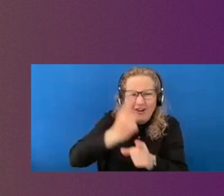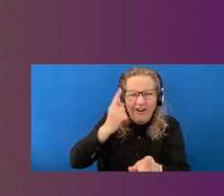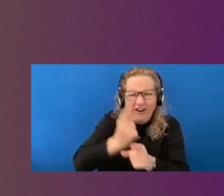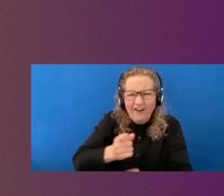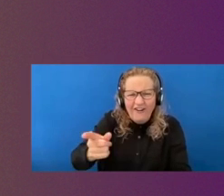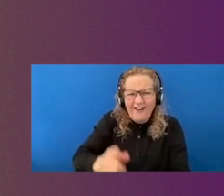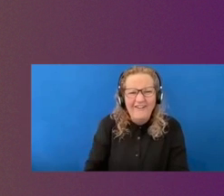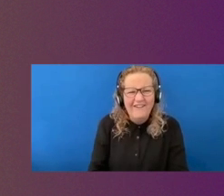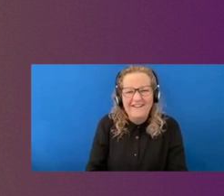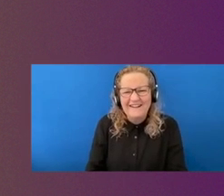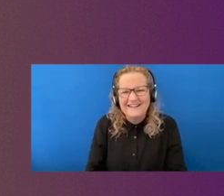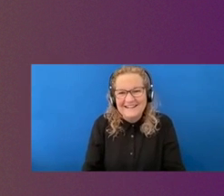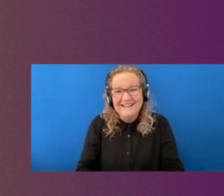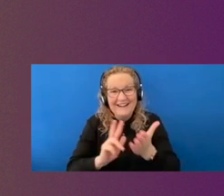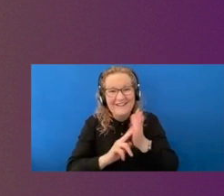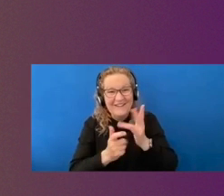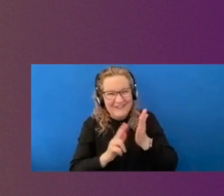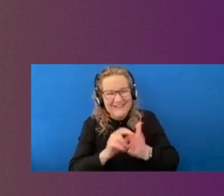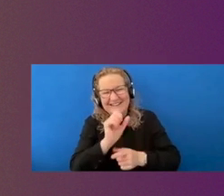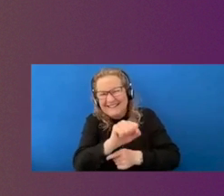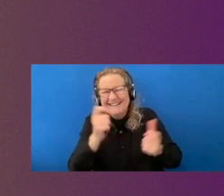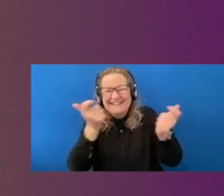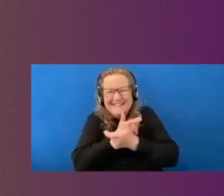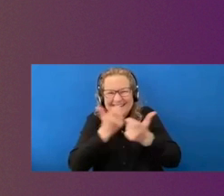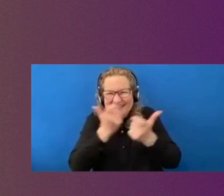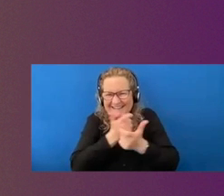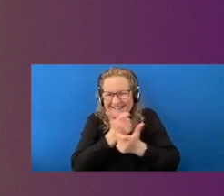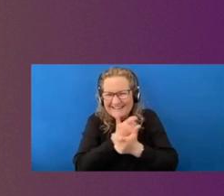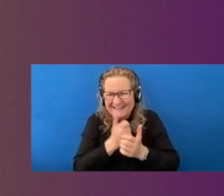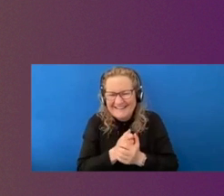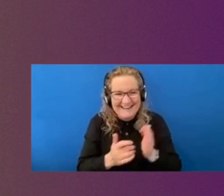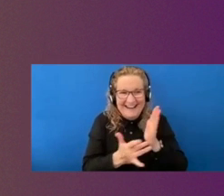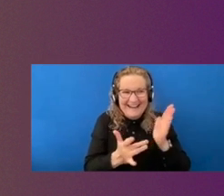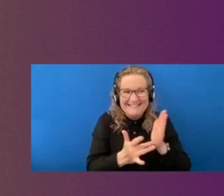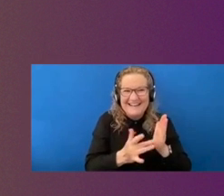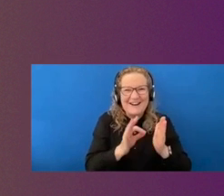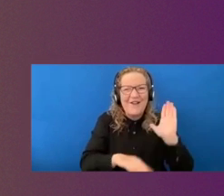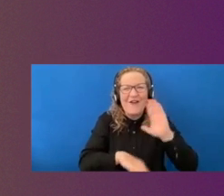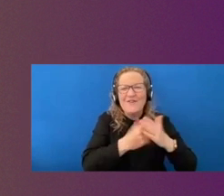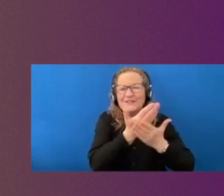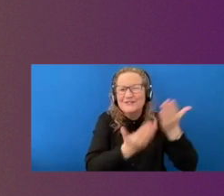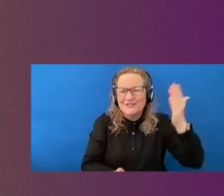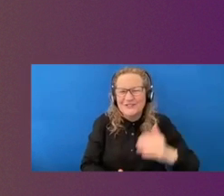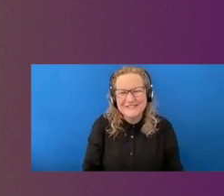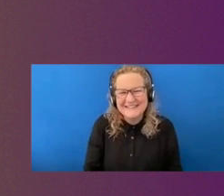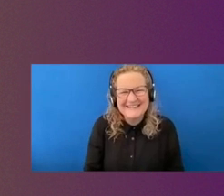yeah I know I mean this is remarkable and doesn't accelerate but like I said it's coming from me